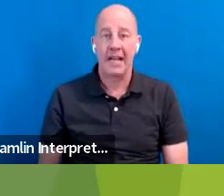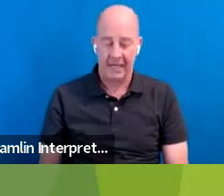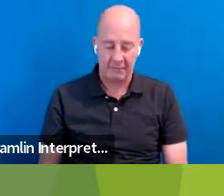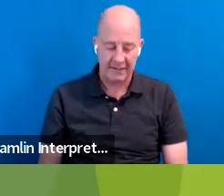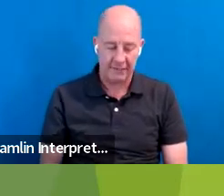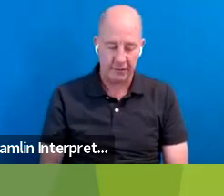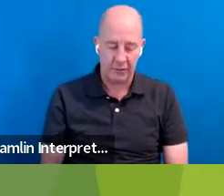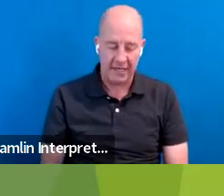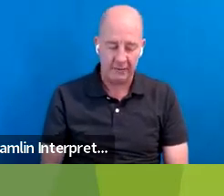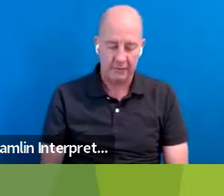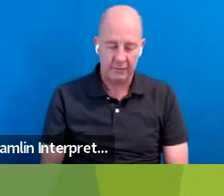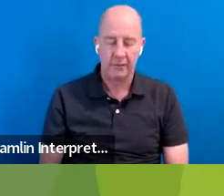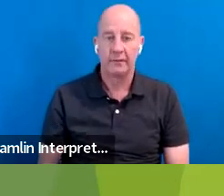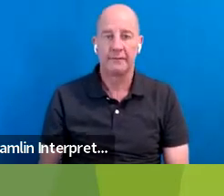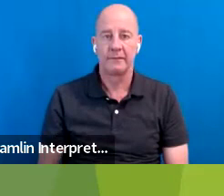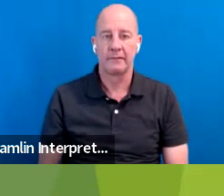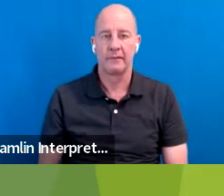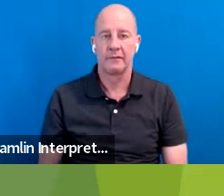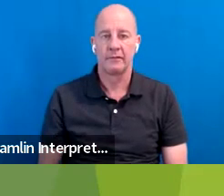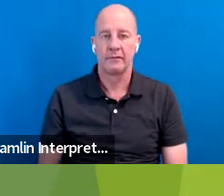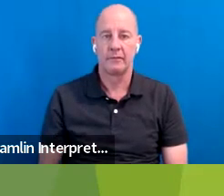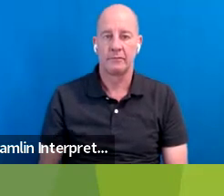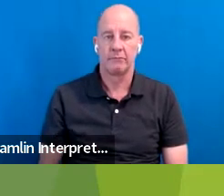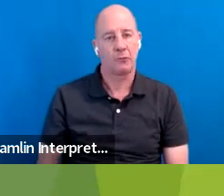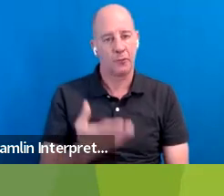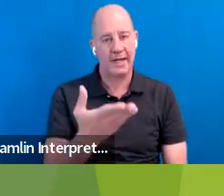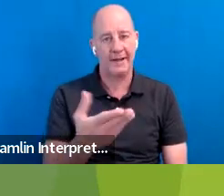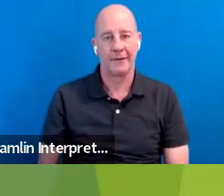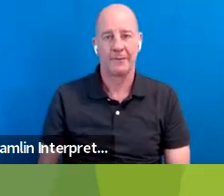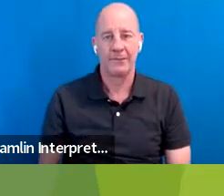Next slide, please, if you can go down, right here.